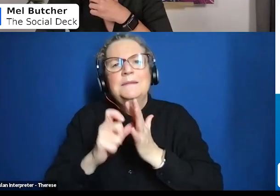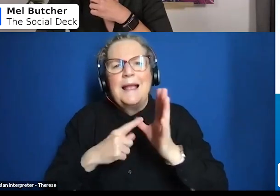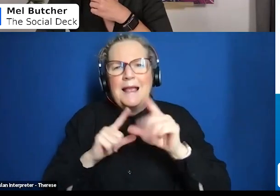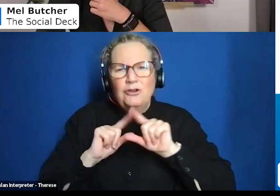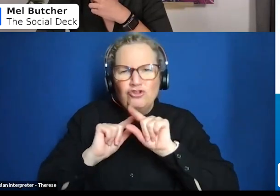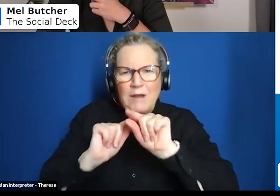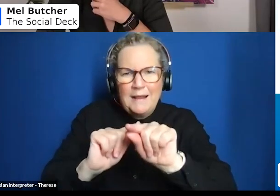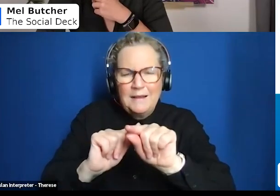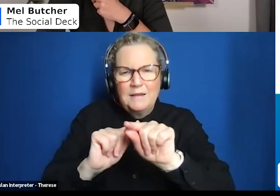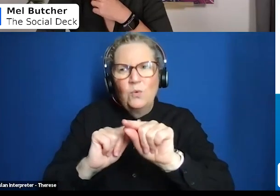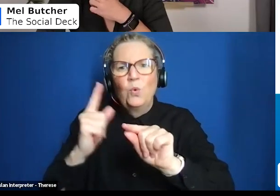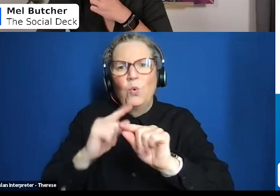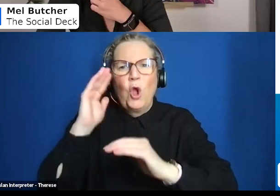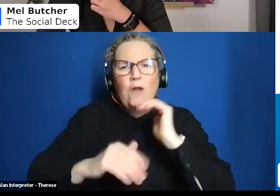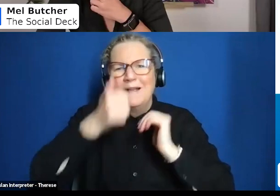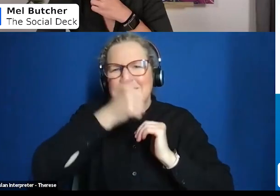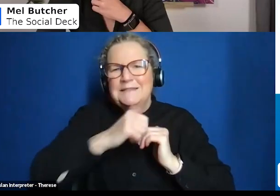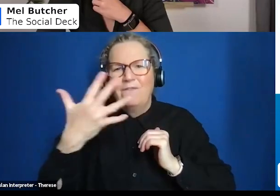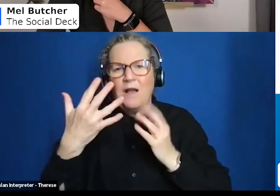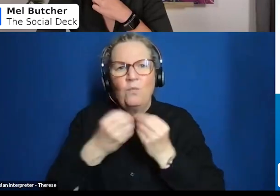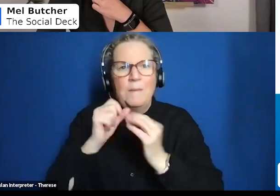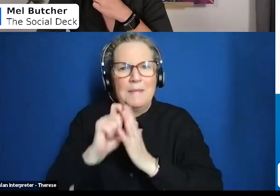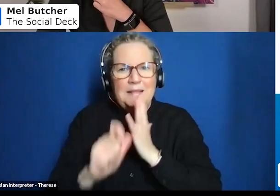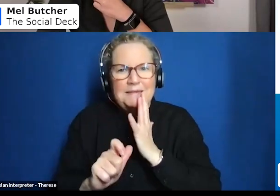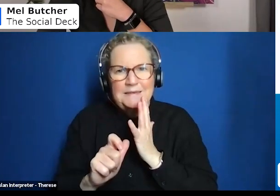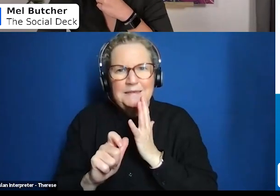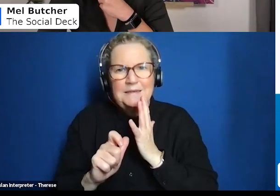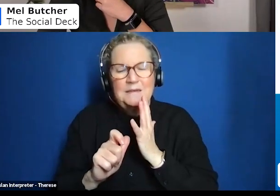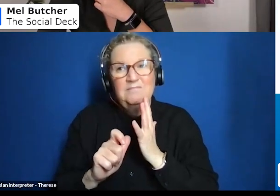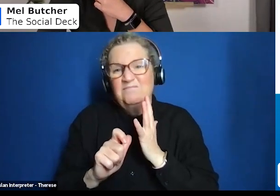who are over the age of 65 who don't meet the requirements?